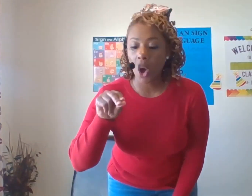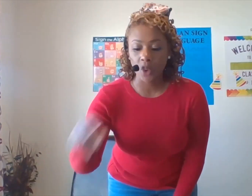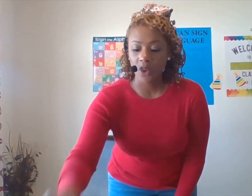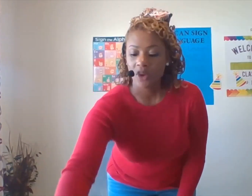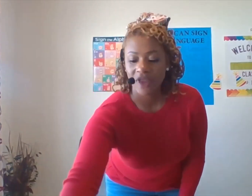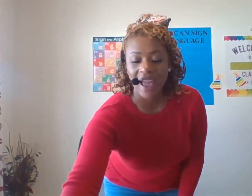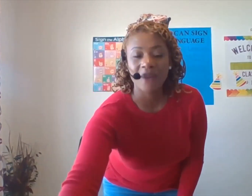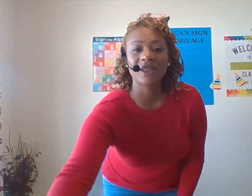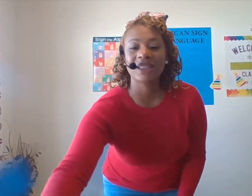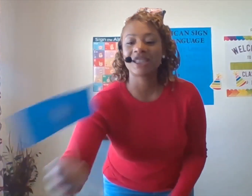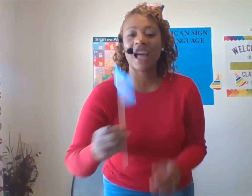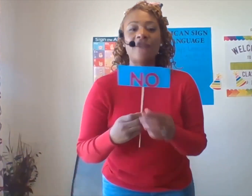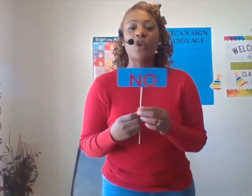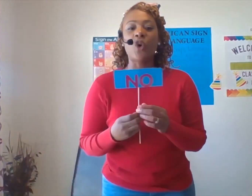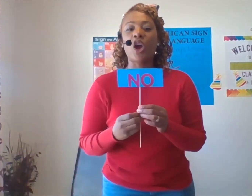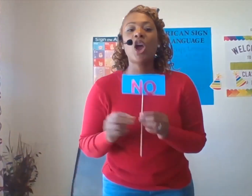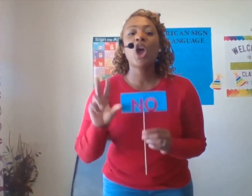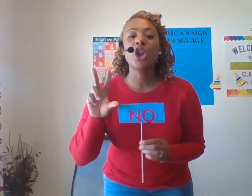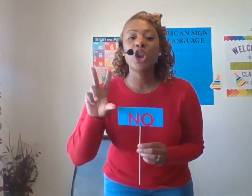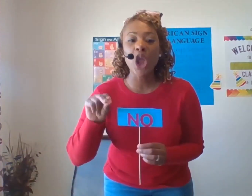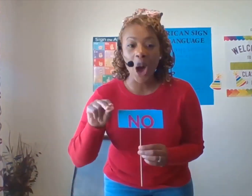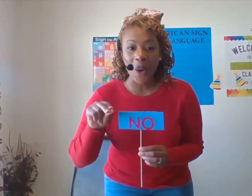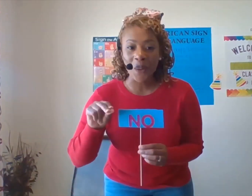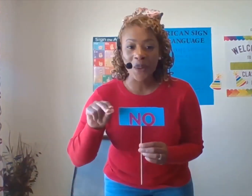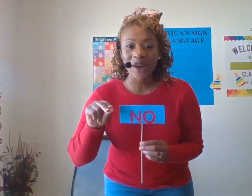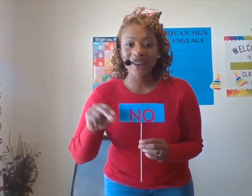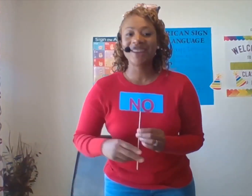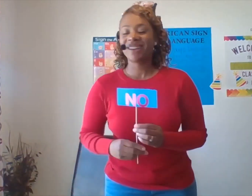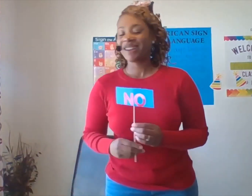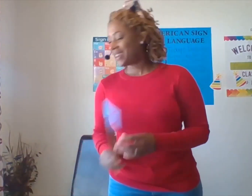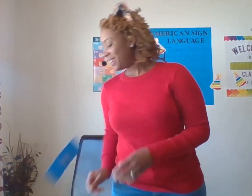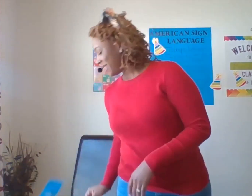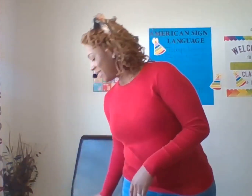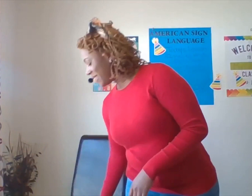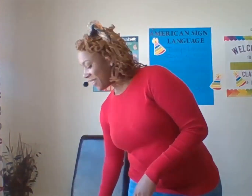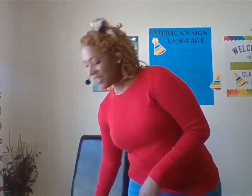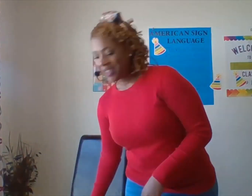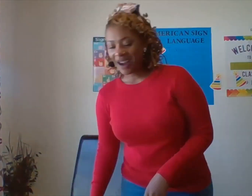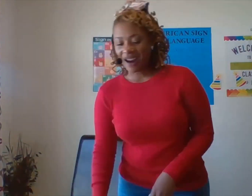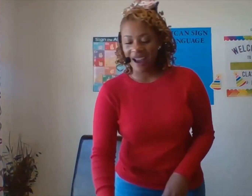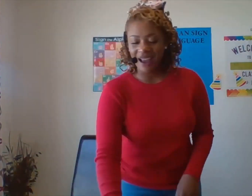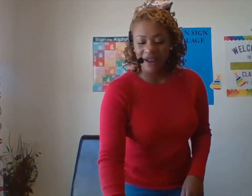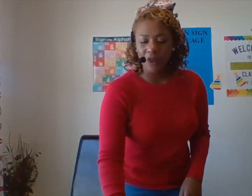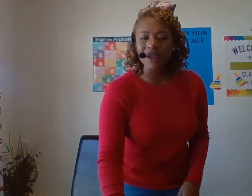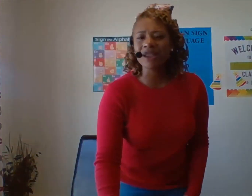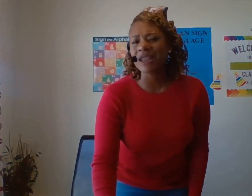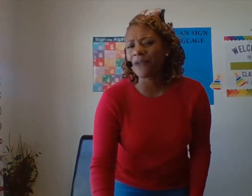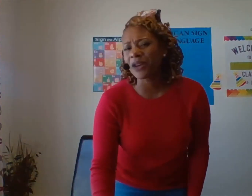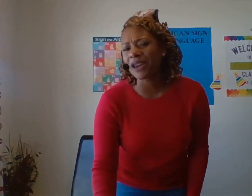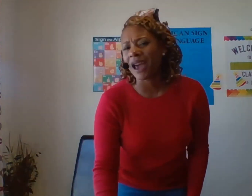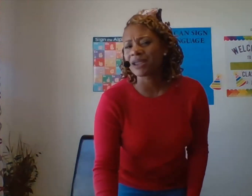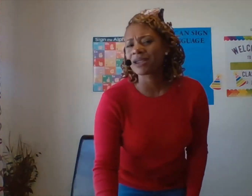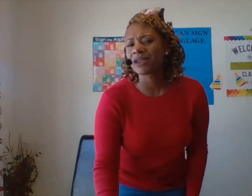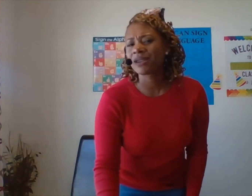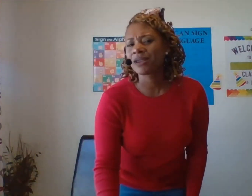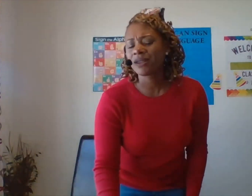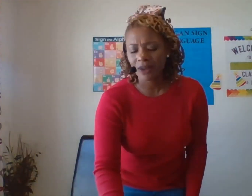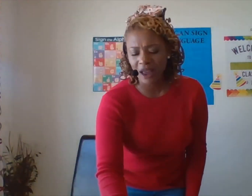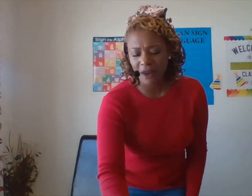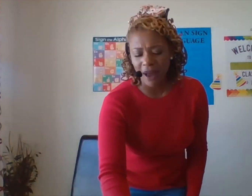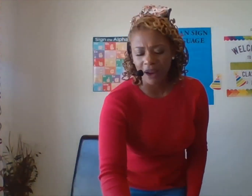that was the sign for no all right what's the sign for yes think about it